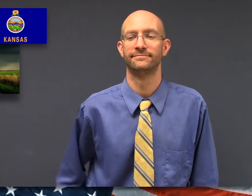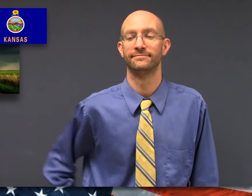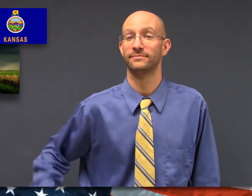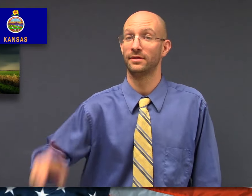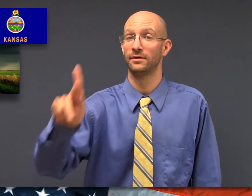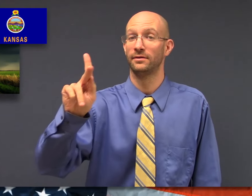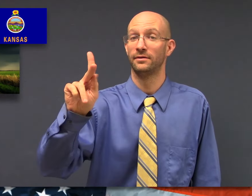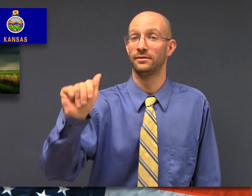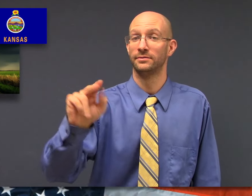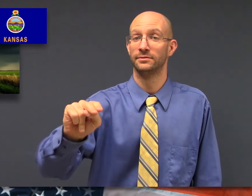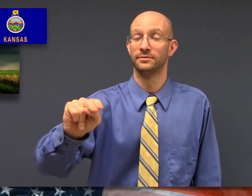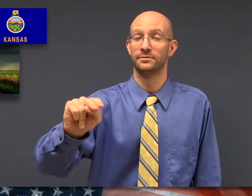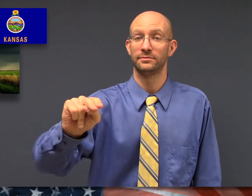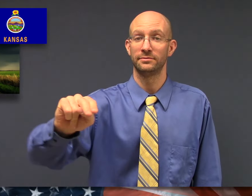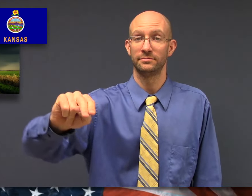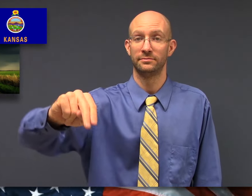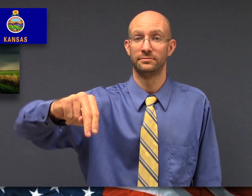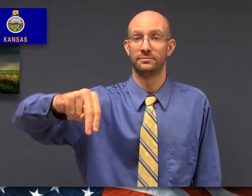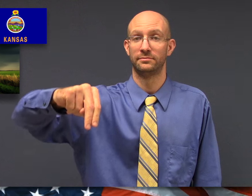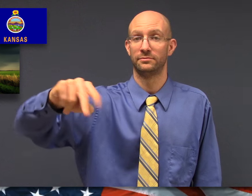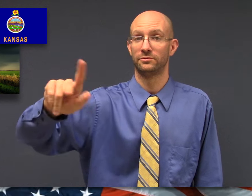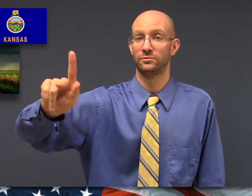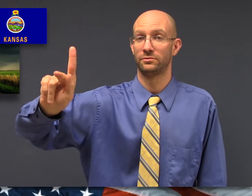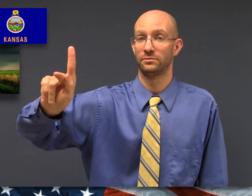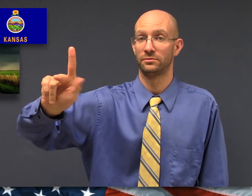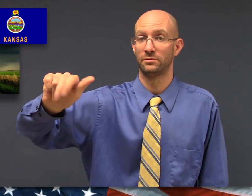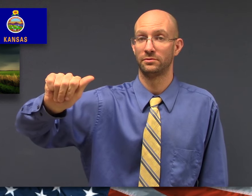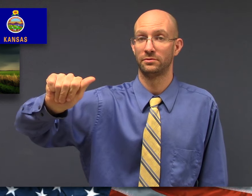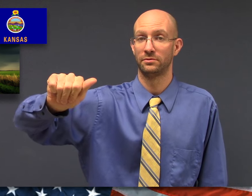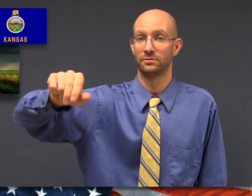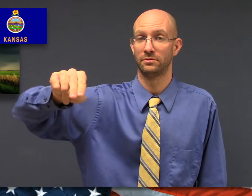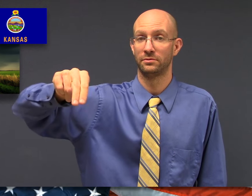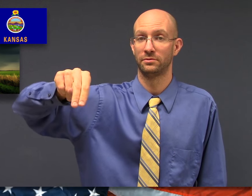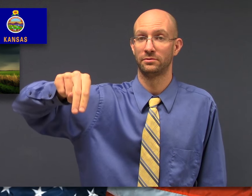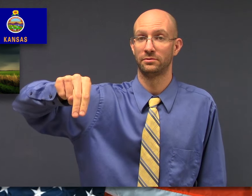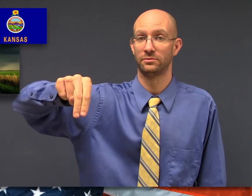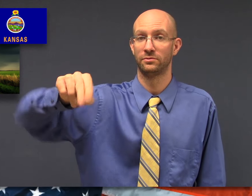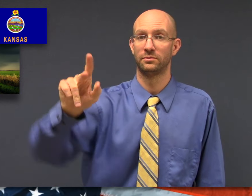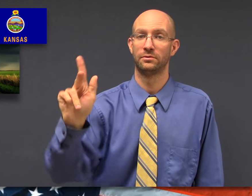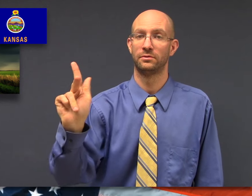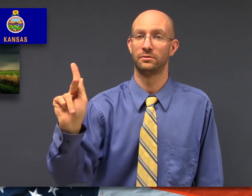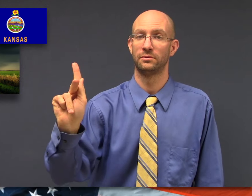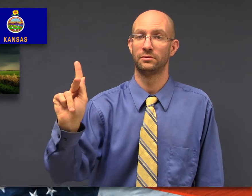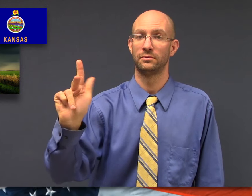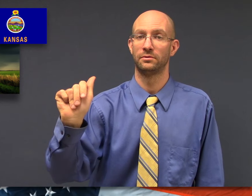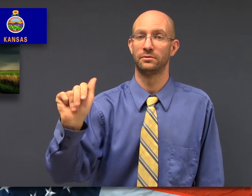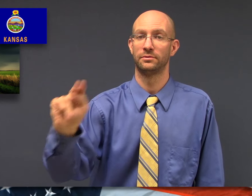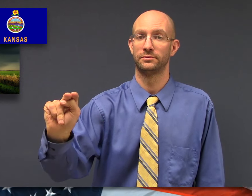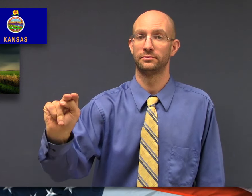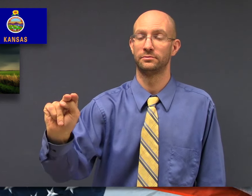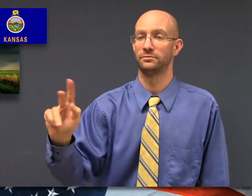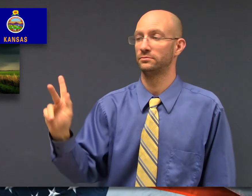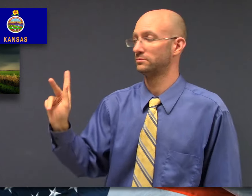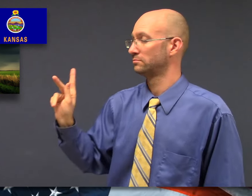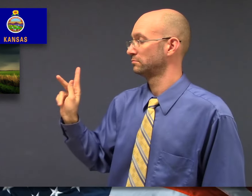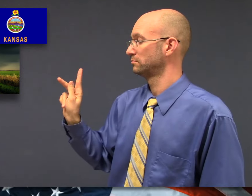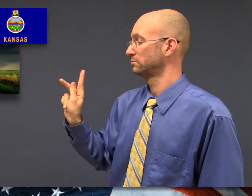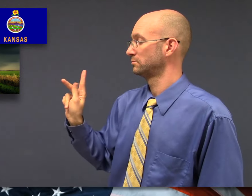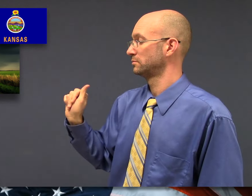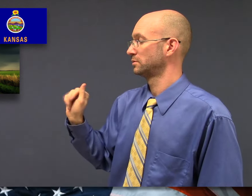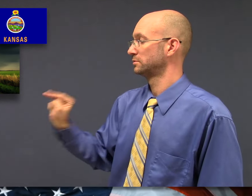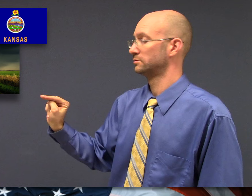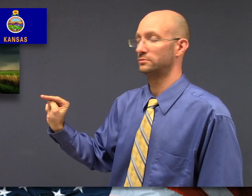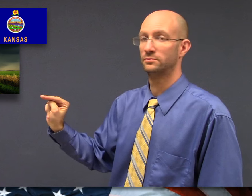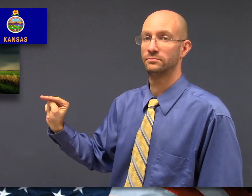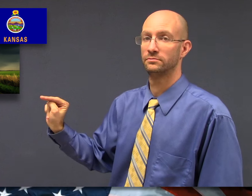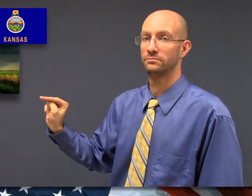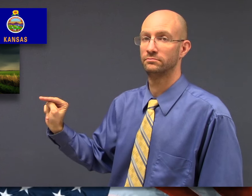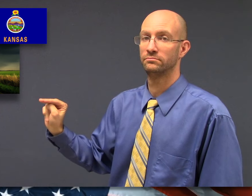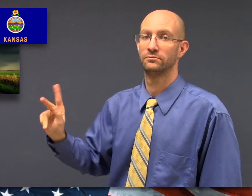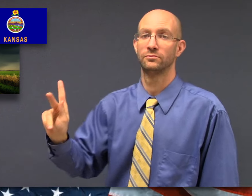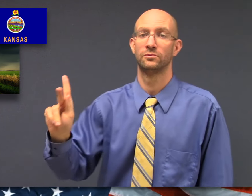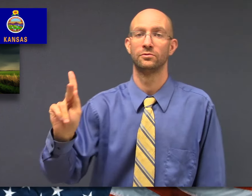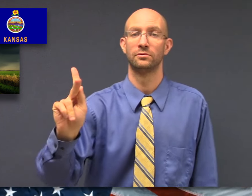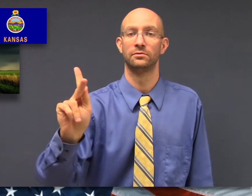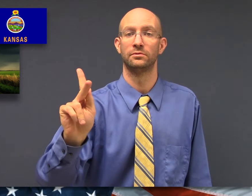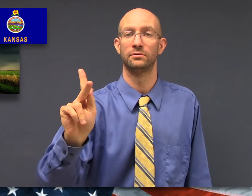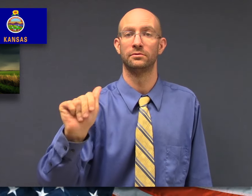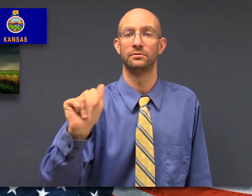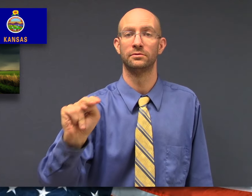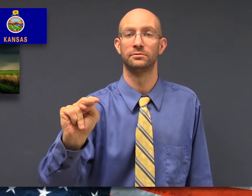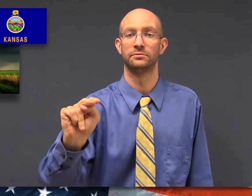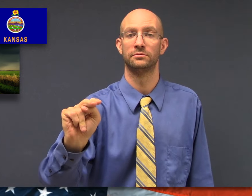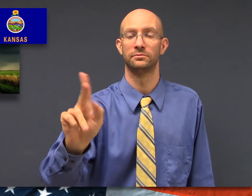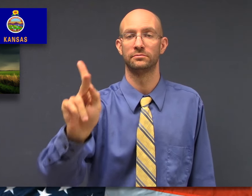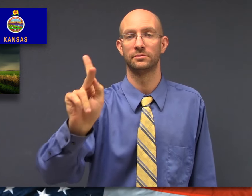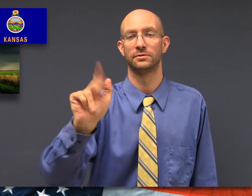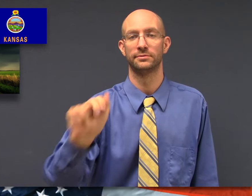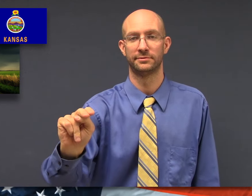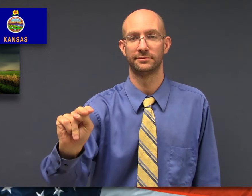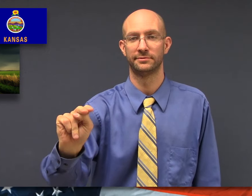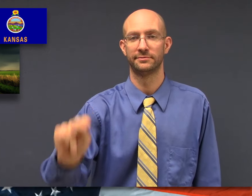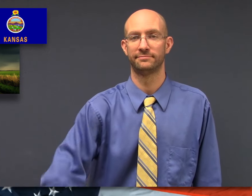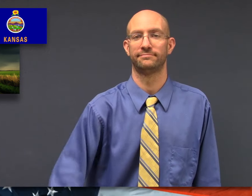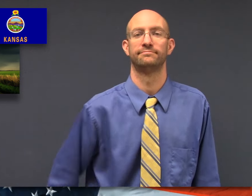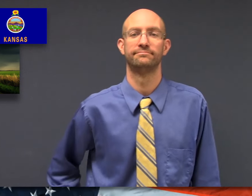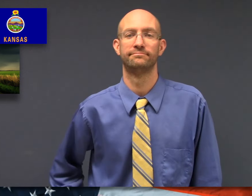fs-KAN or fs-KS